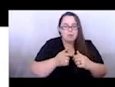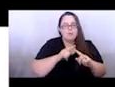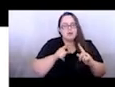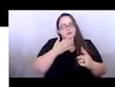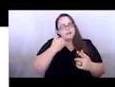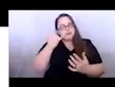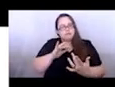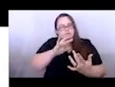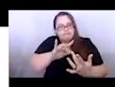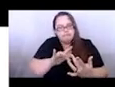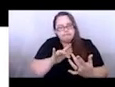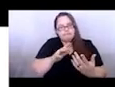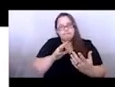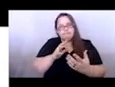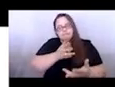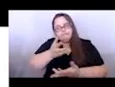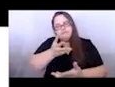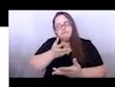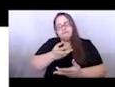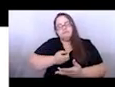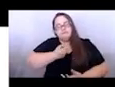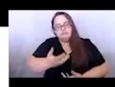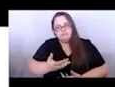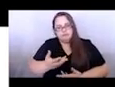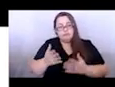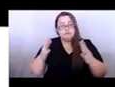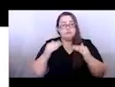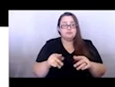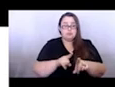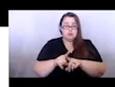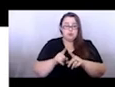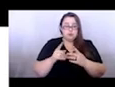Also, focus on choosing responsibilities and limit time during the challenge.